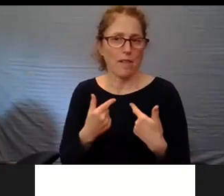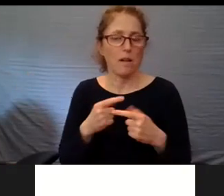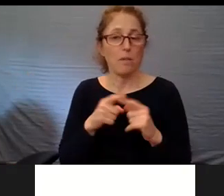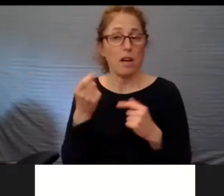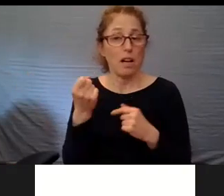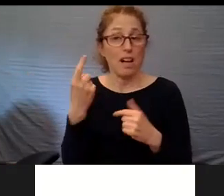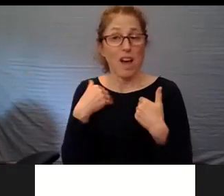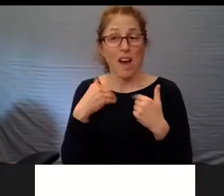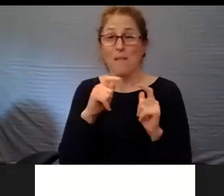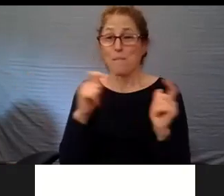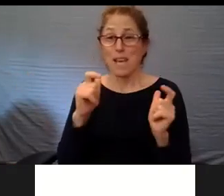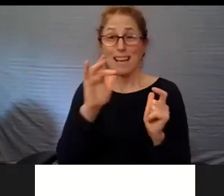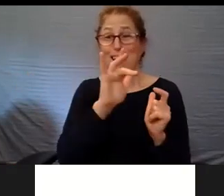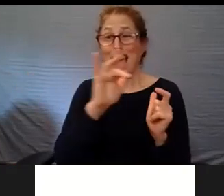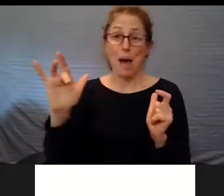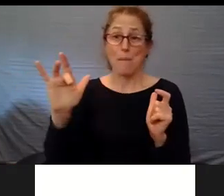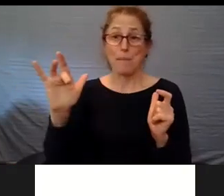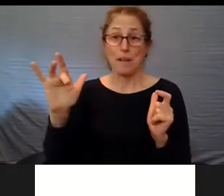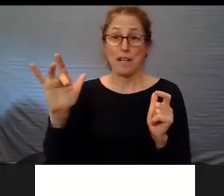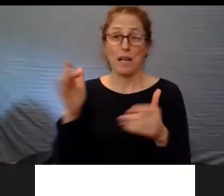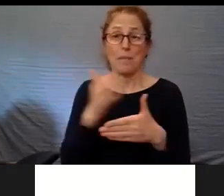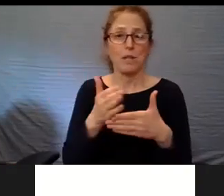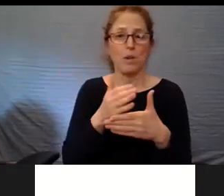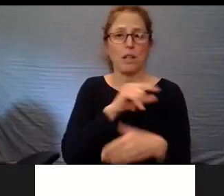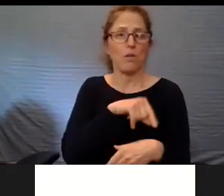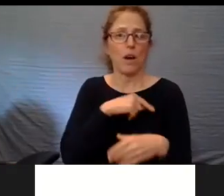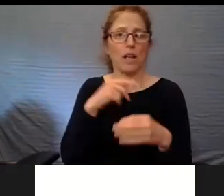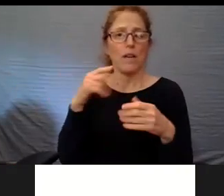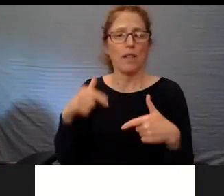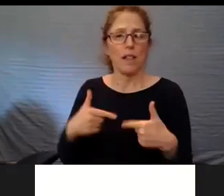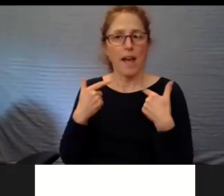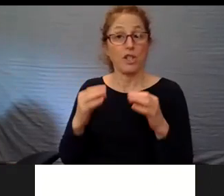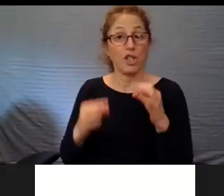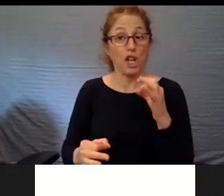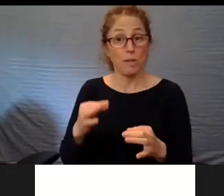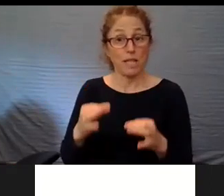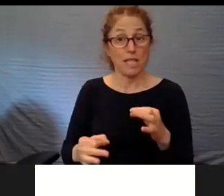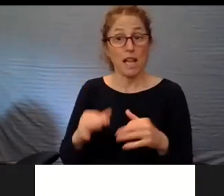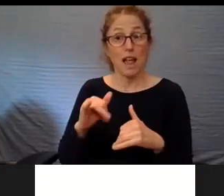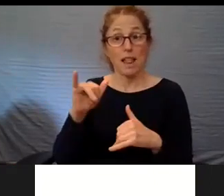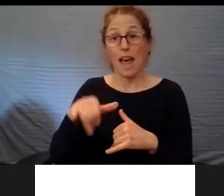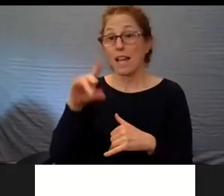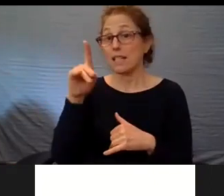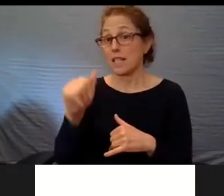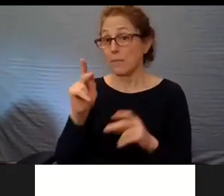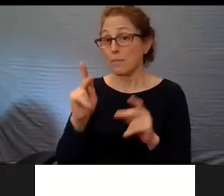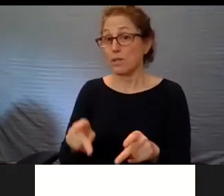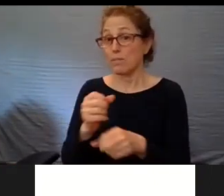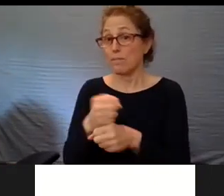the quality of life judgments that a disabled person makes about themselves